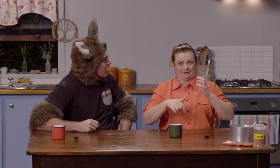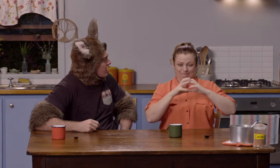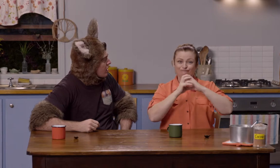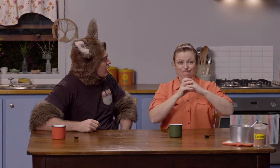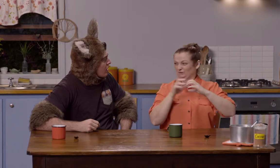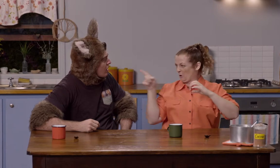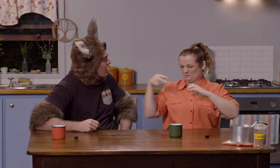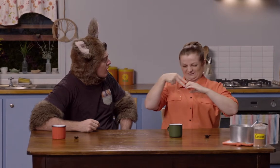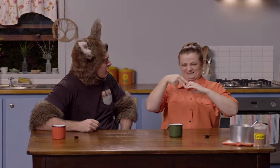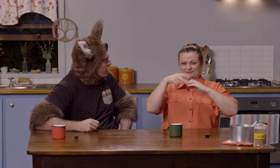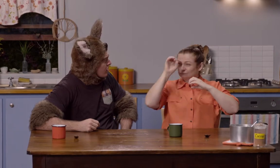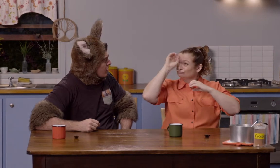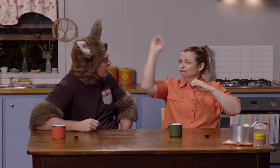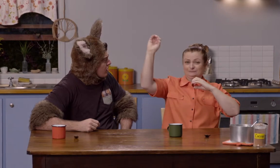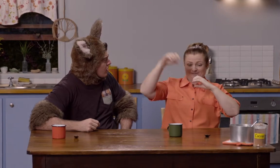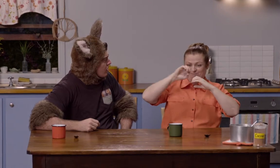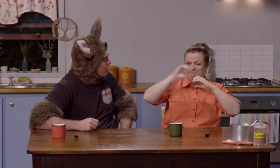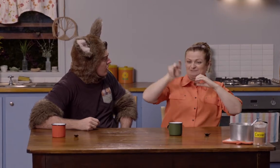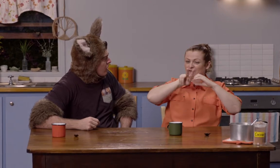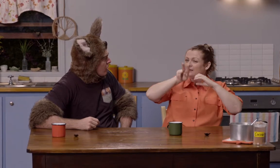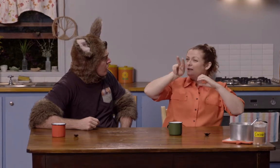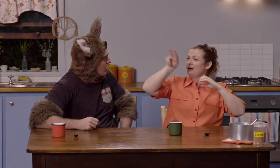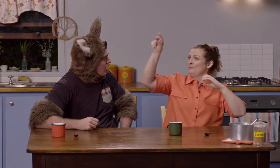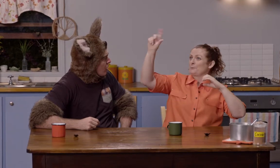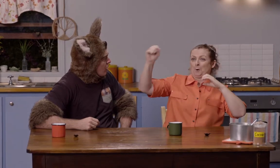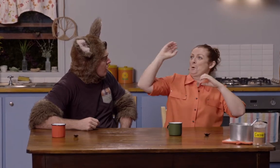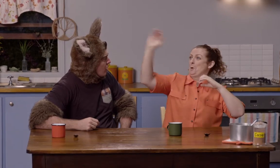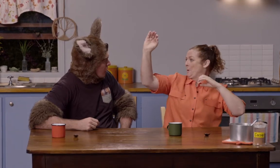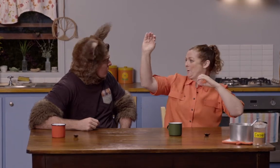We are standing on the Earth, looking at the moon.